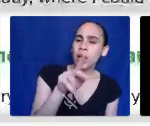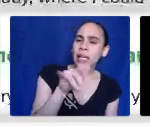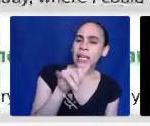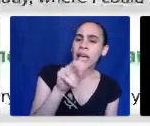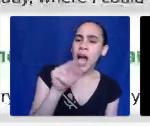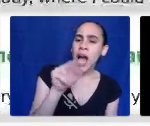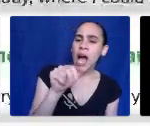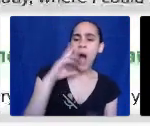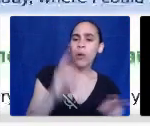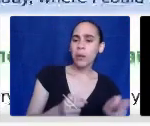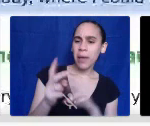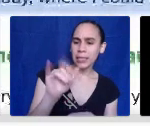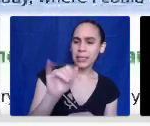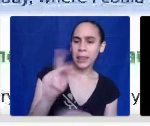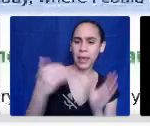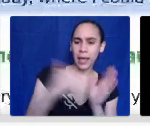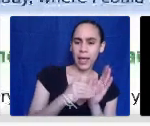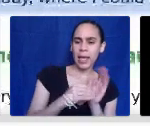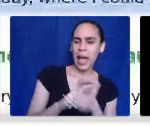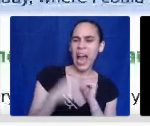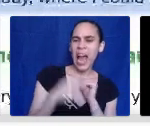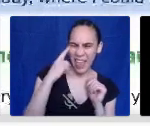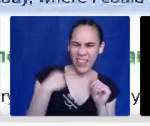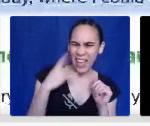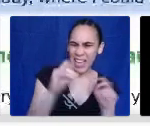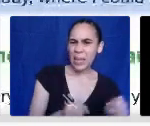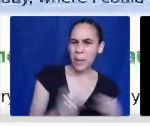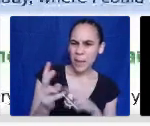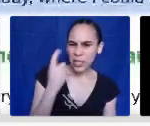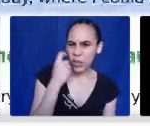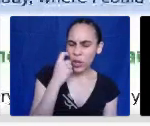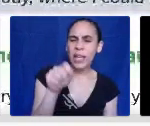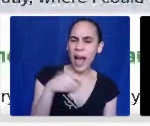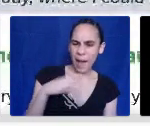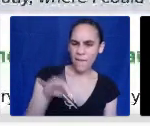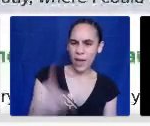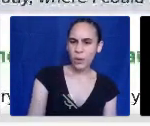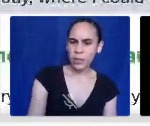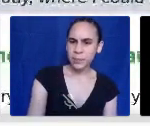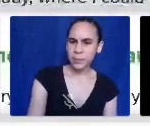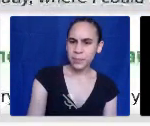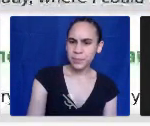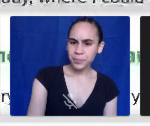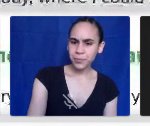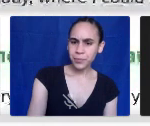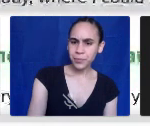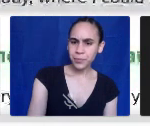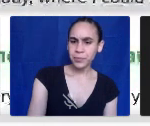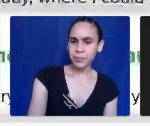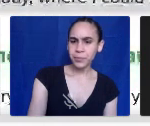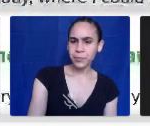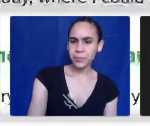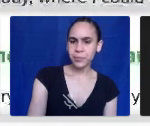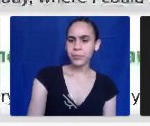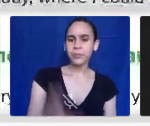um i think it was actually pasted earlier yep there it is uh i'll paste it again that should